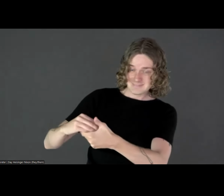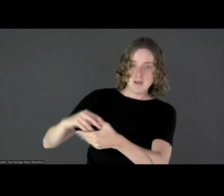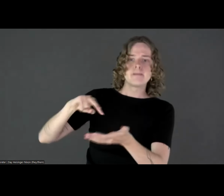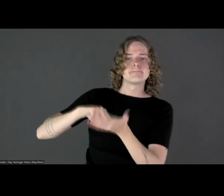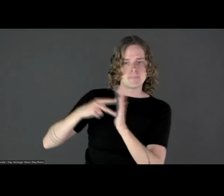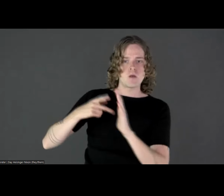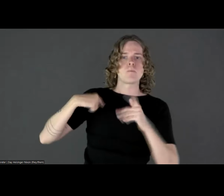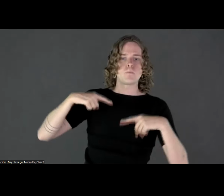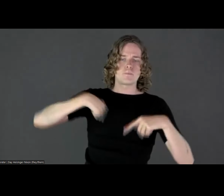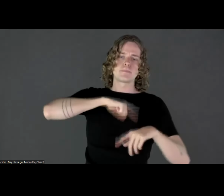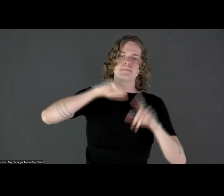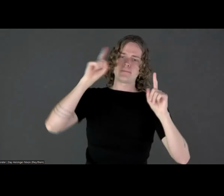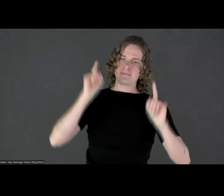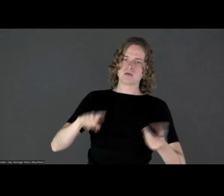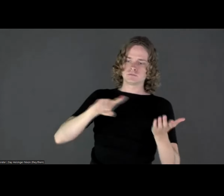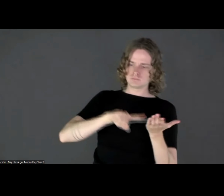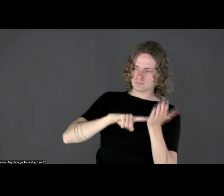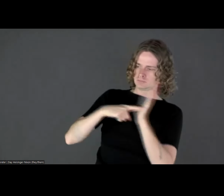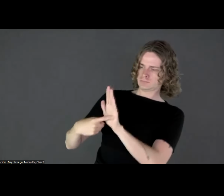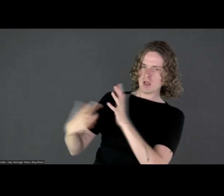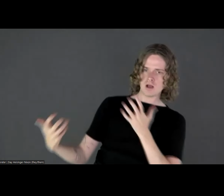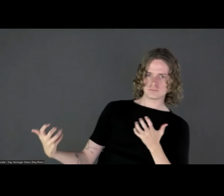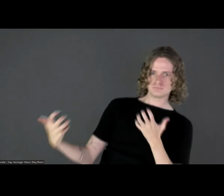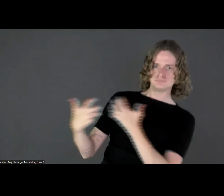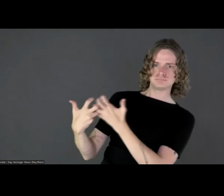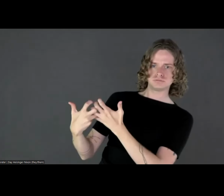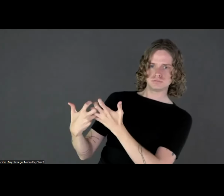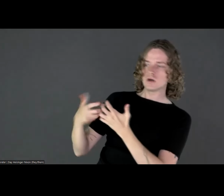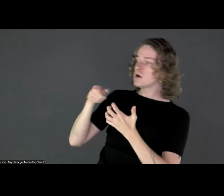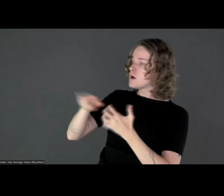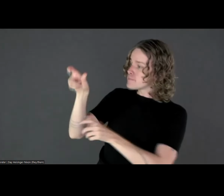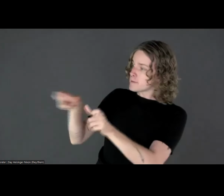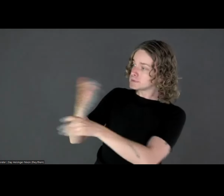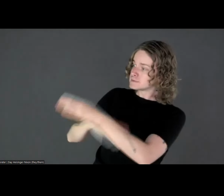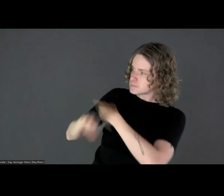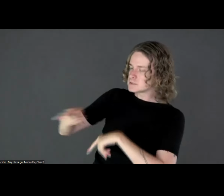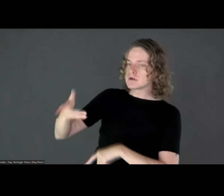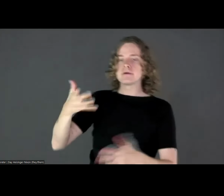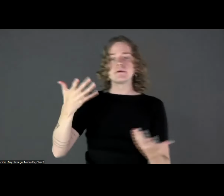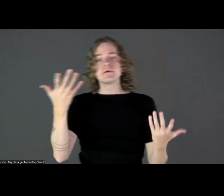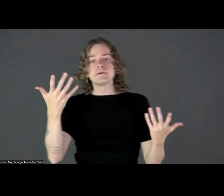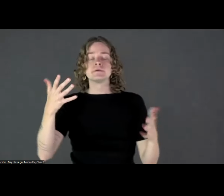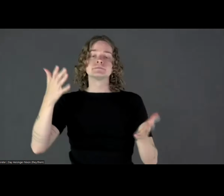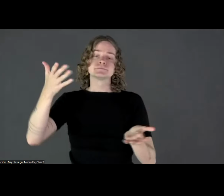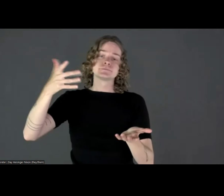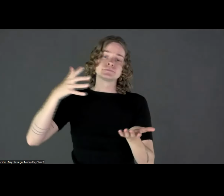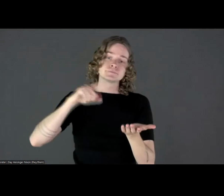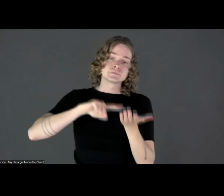to attend and to participate, for example, like adaptive transport, personal assistant,